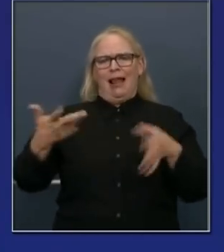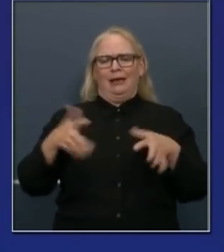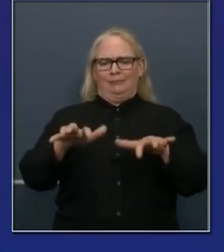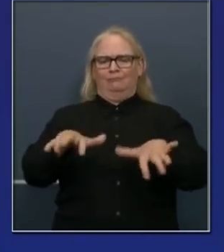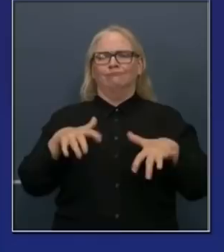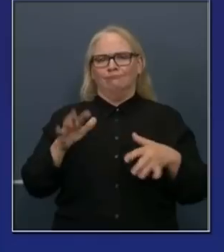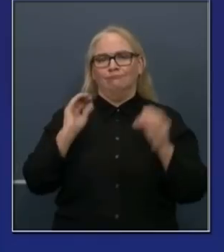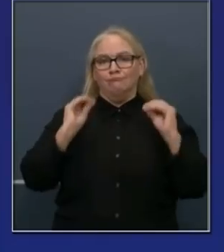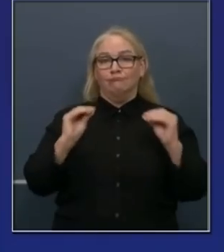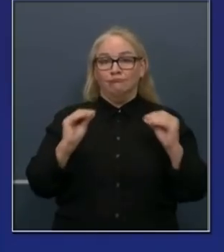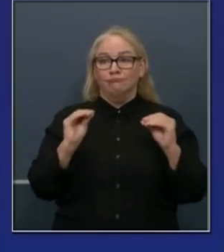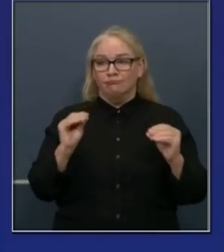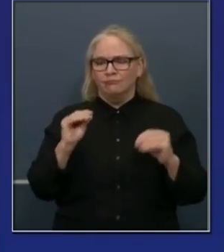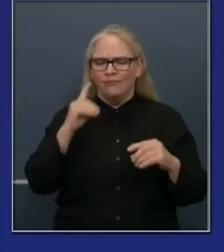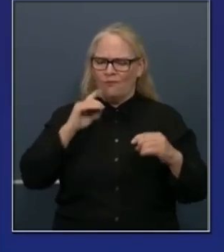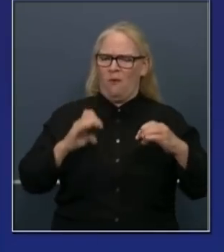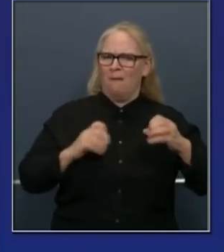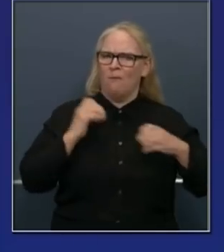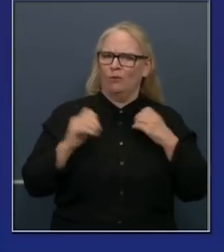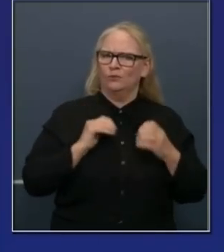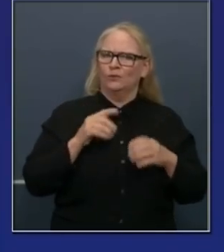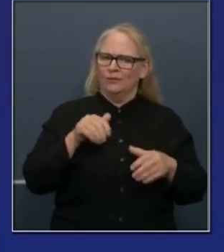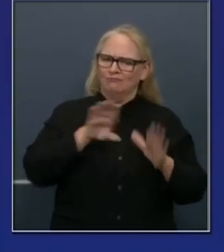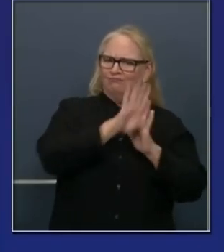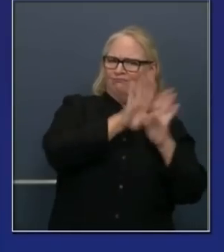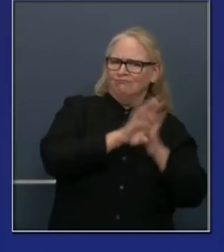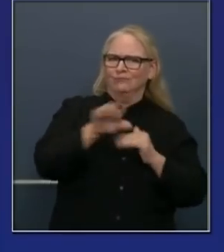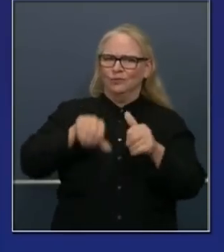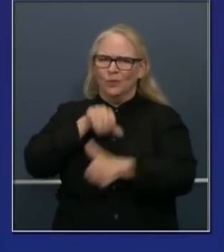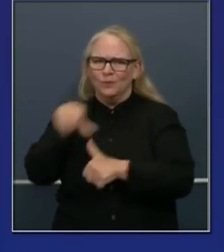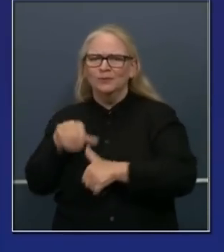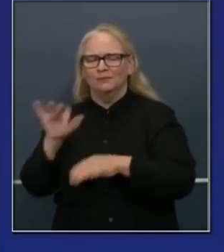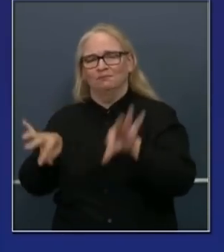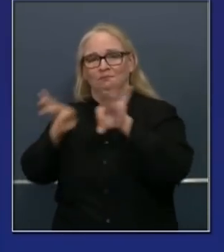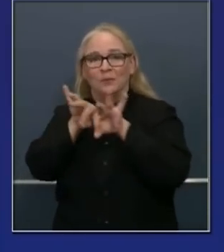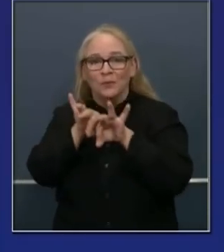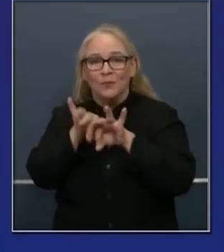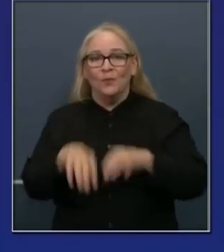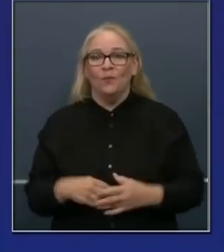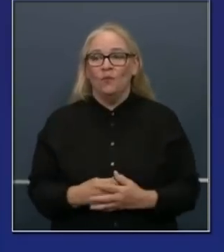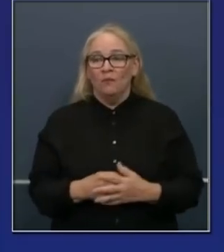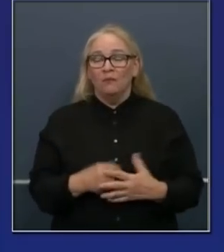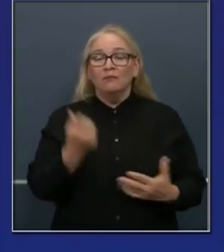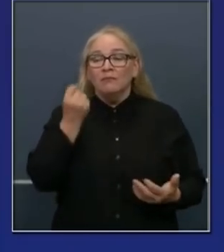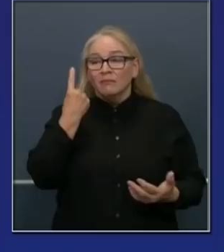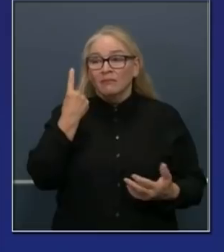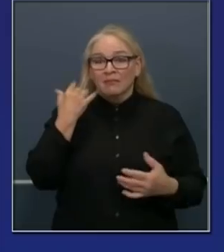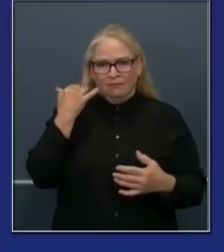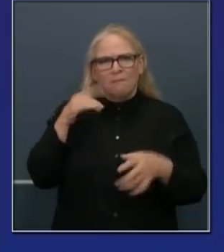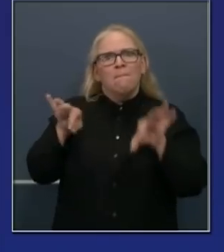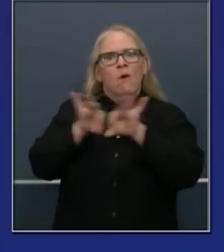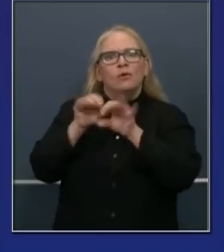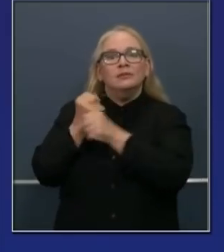STAFF, AND CERTAINLY PARENTS, WE ALL PREFER IN CLASSROOM INSTRUCTIONS FOR ALL THE OBVIOUS REASONS, SOCIAL AND EMOTIONALLY FOUNDATION.